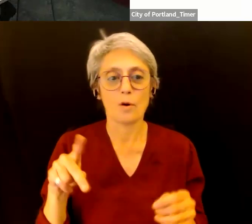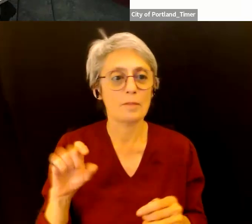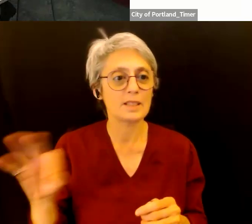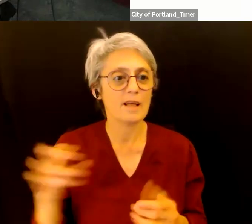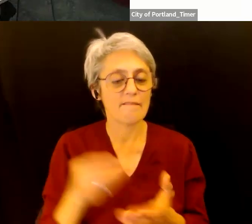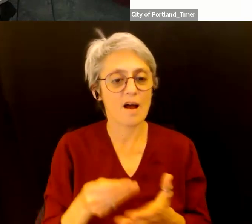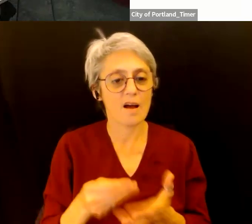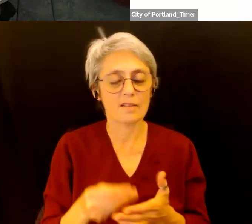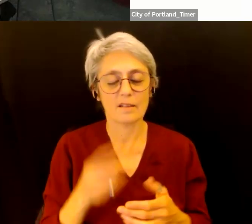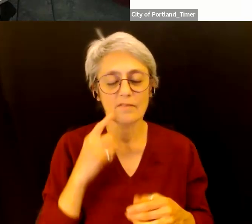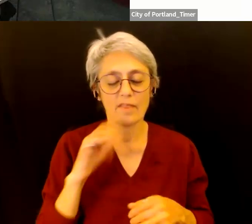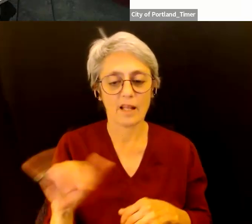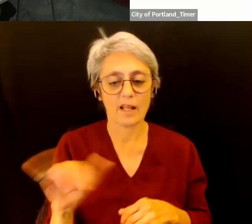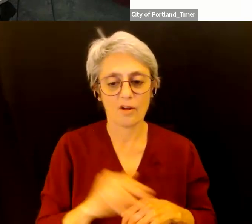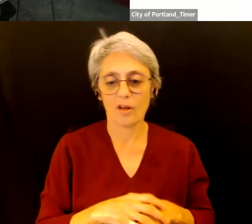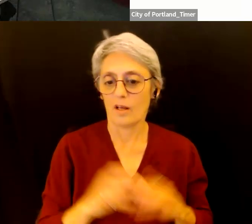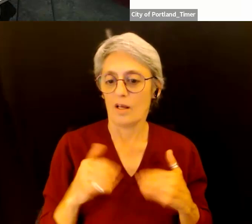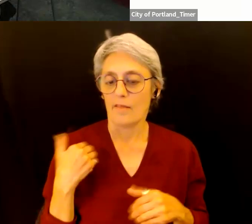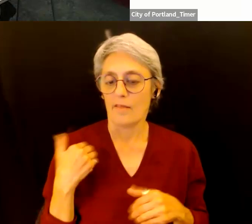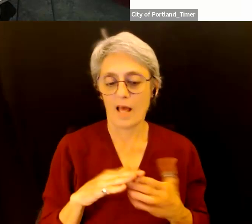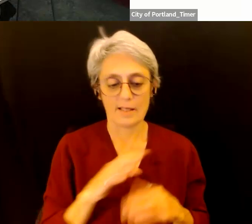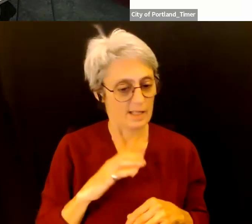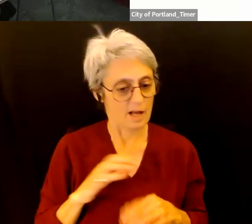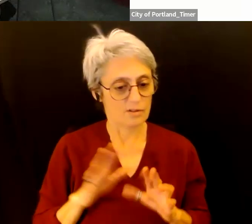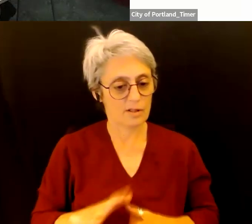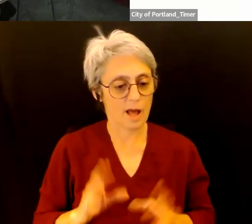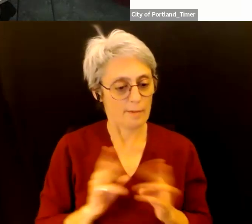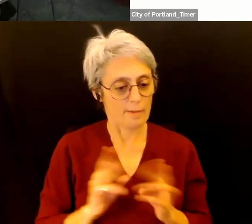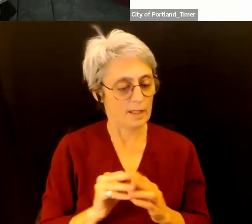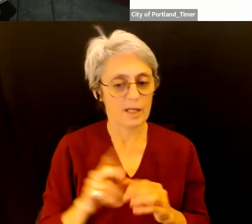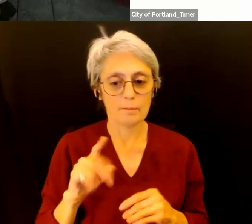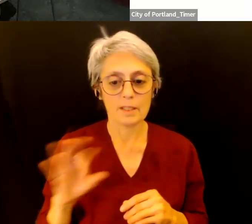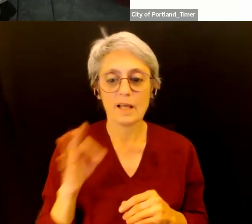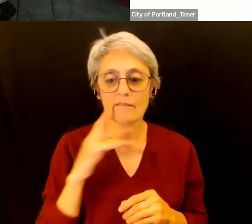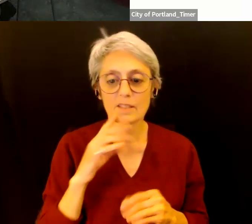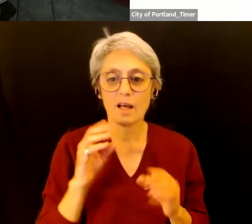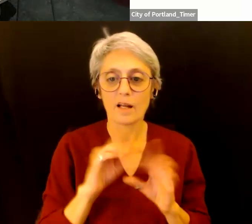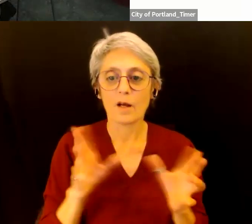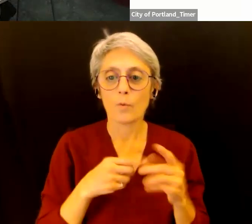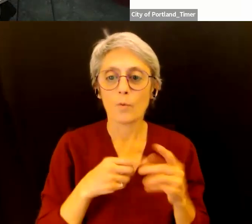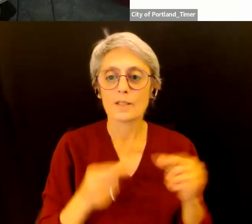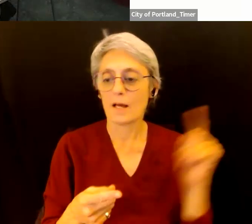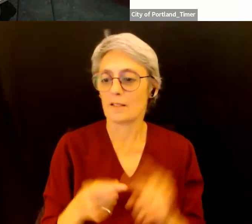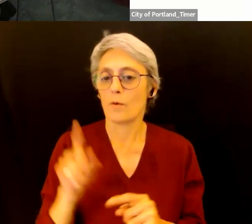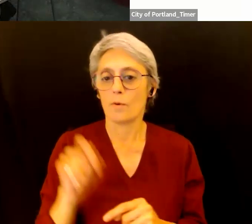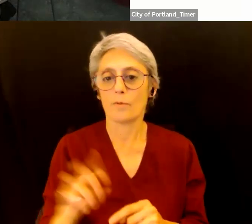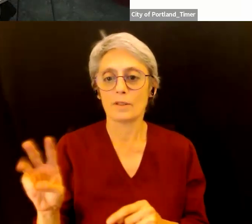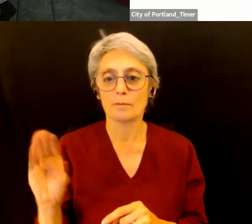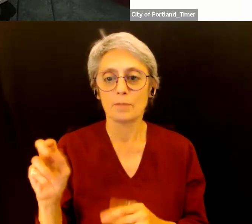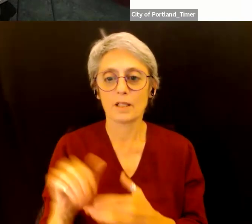At the last City Council Climate Committee meeting, PSEF made clear that it intends to spend down its $1.6 billion fund over the next five years.